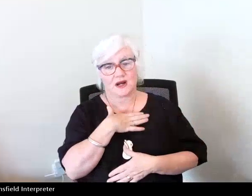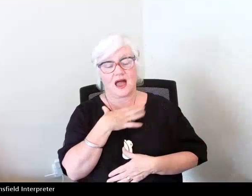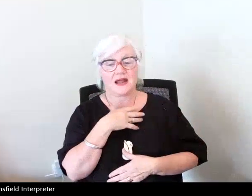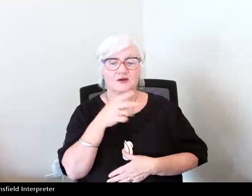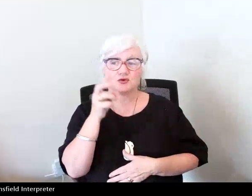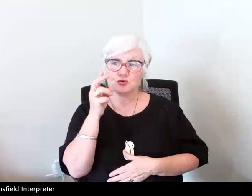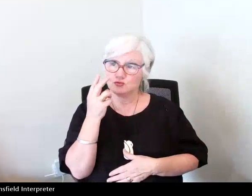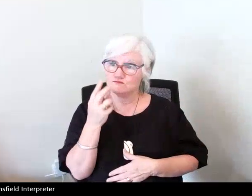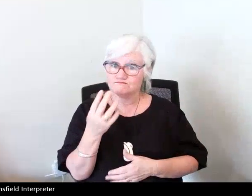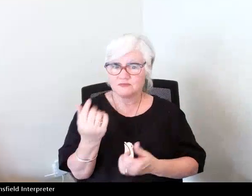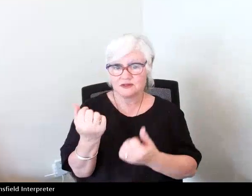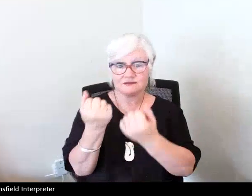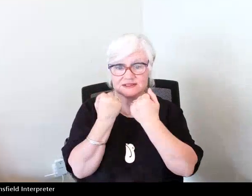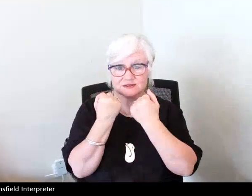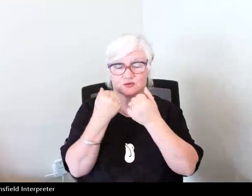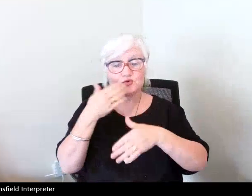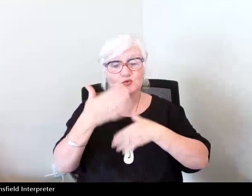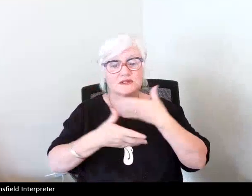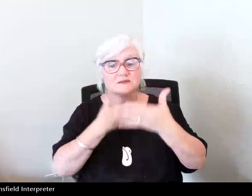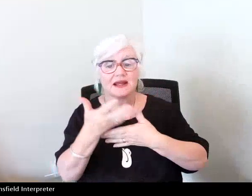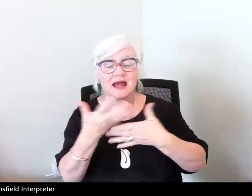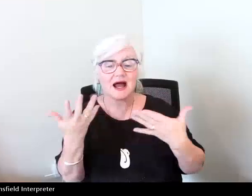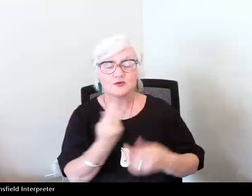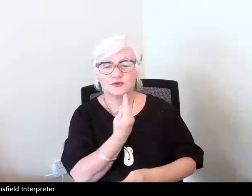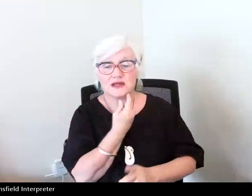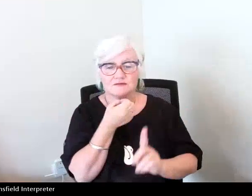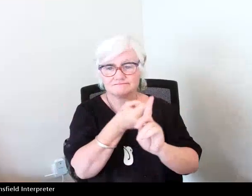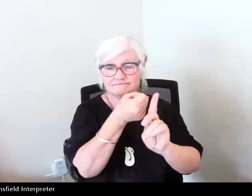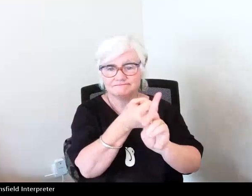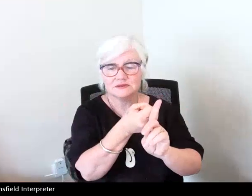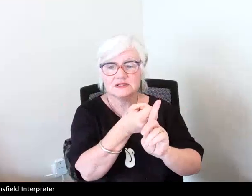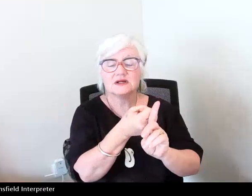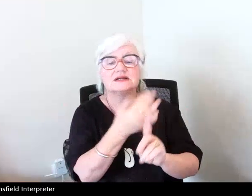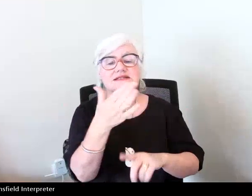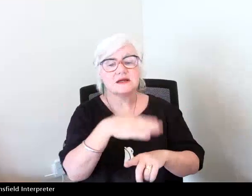so sometimes we approach through that way. We also have approached organizations to see